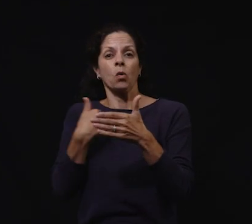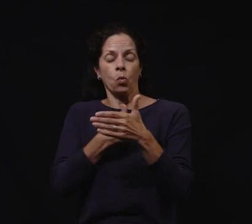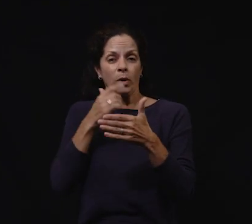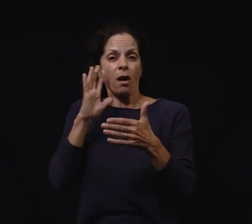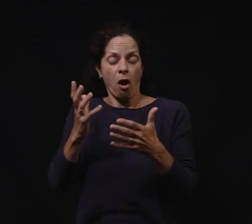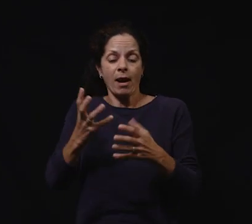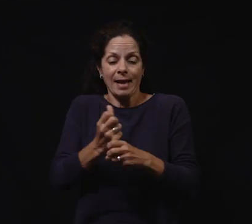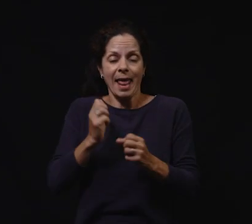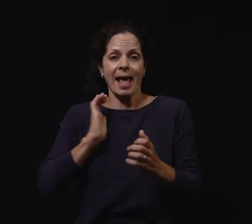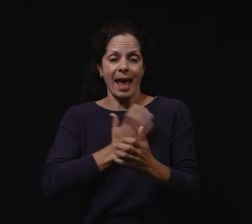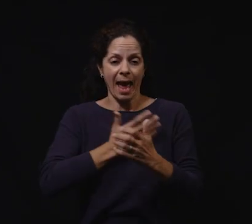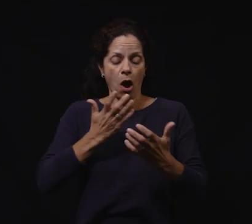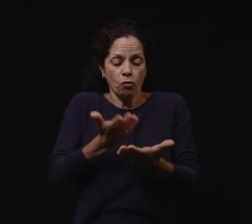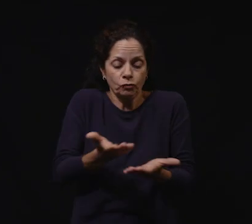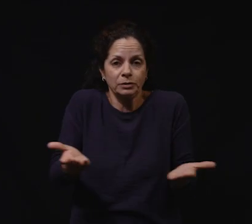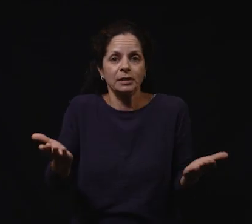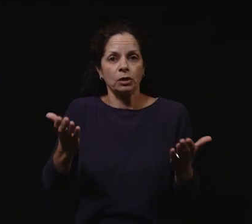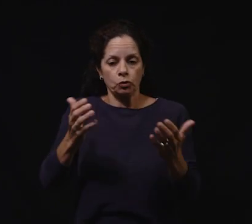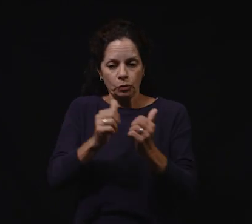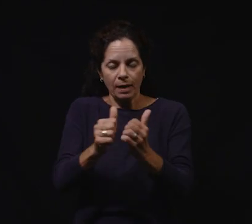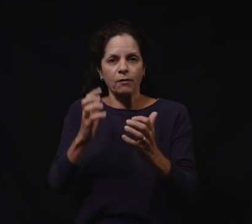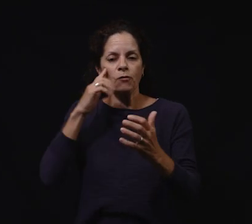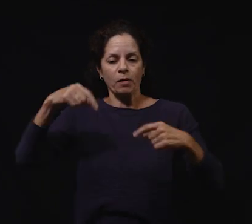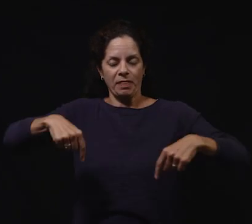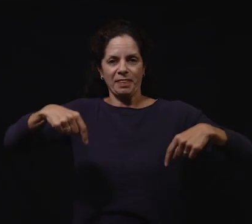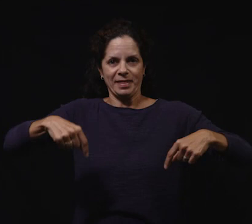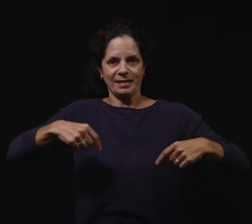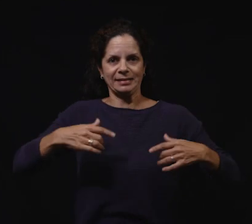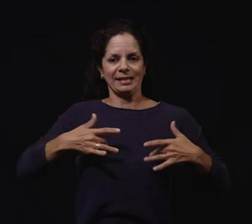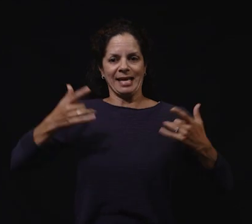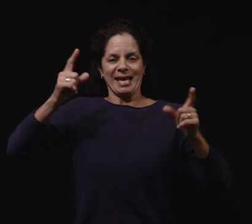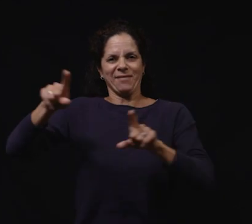for this potential catastrophic Event that we may be facing here